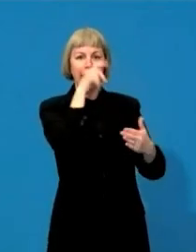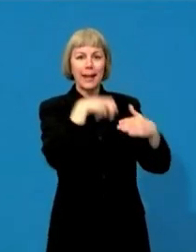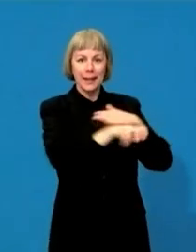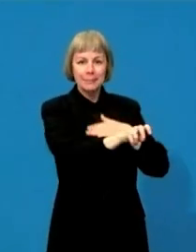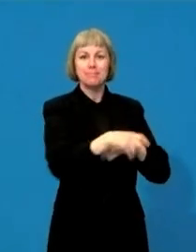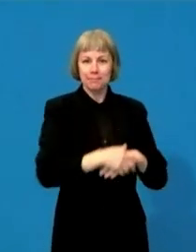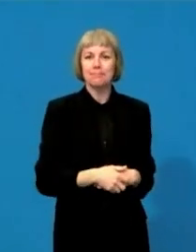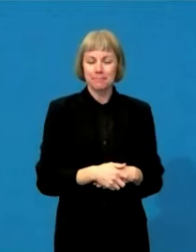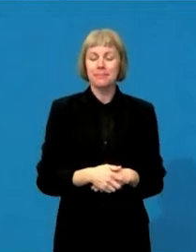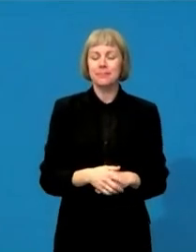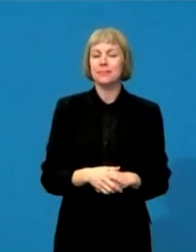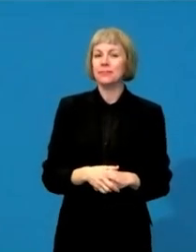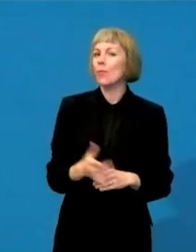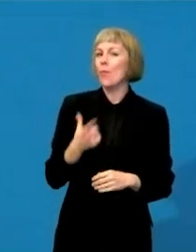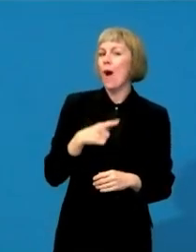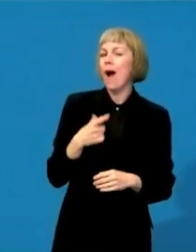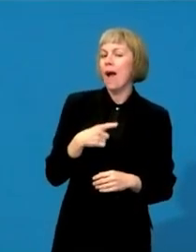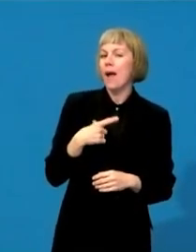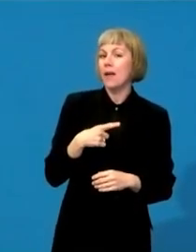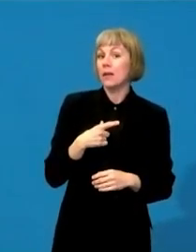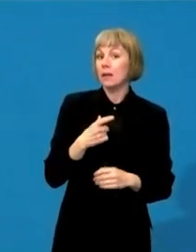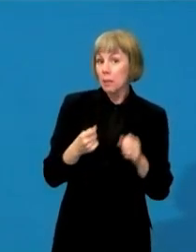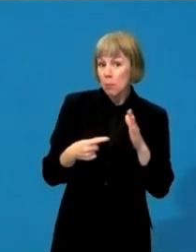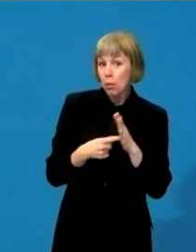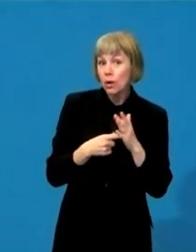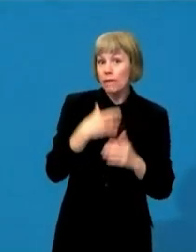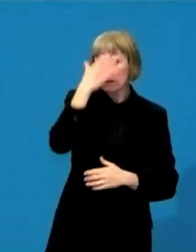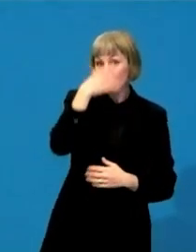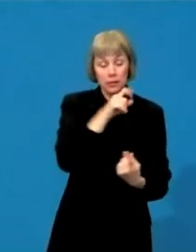And why is that? Is face-to-face better for community?